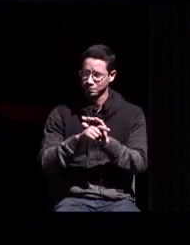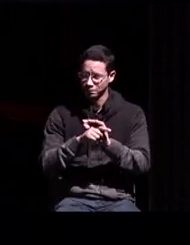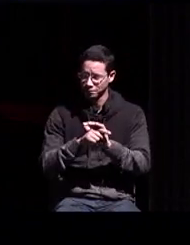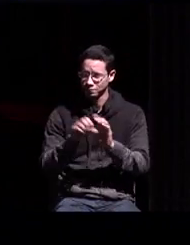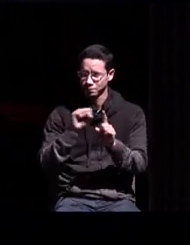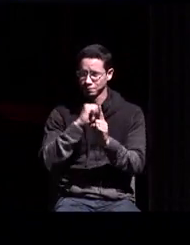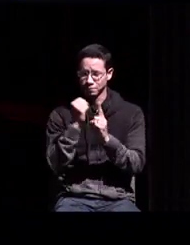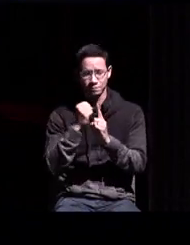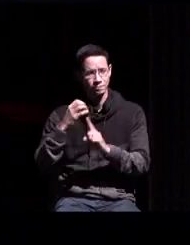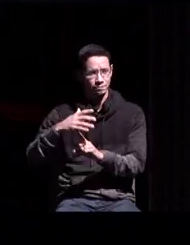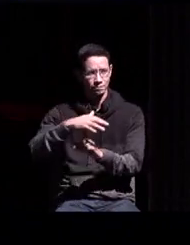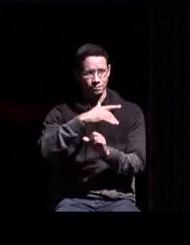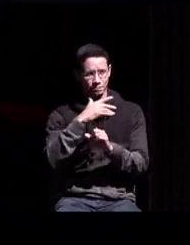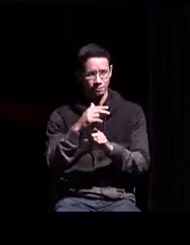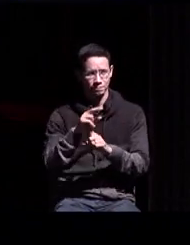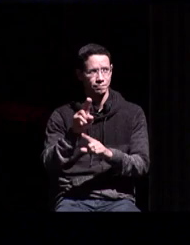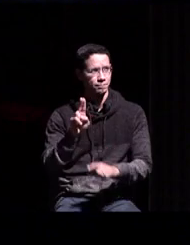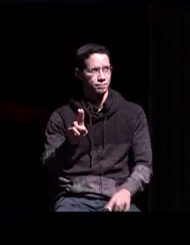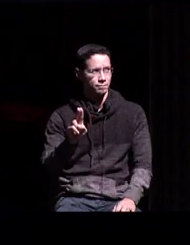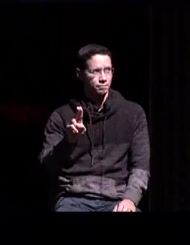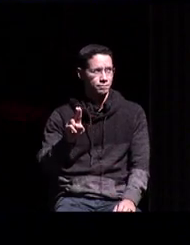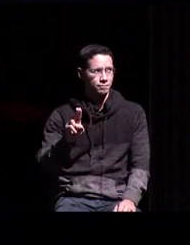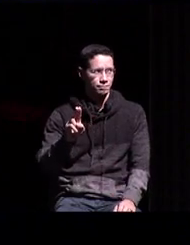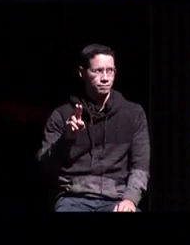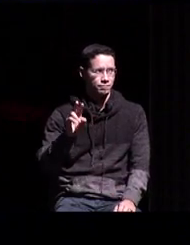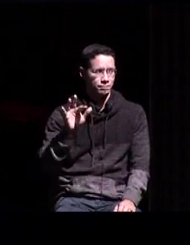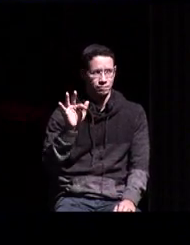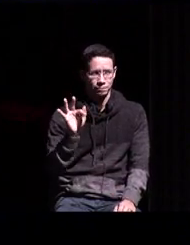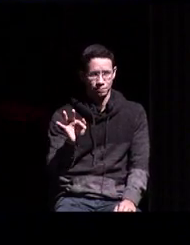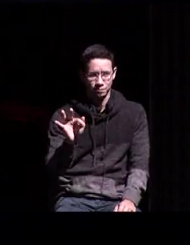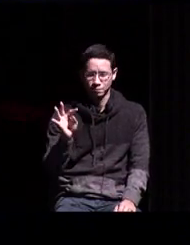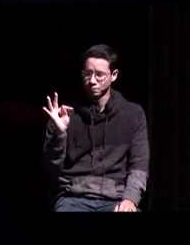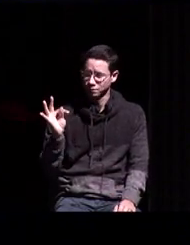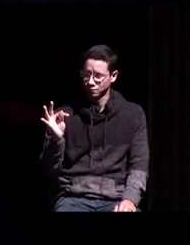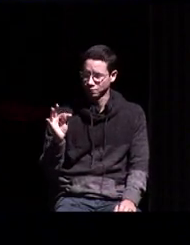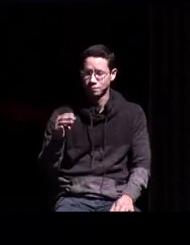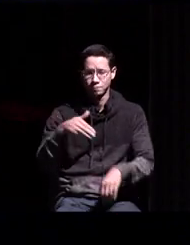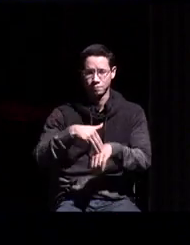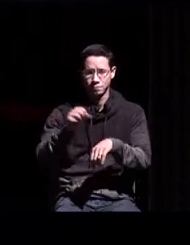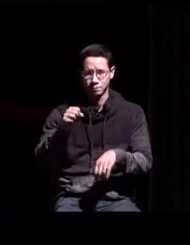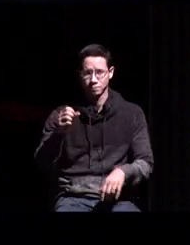at the Federal University of Tocantins, Master in tourism for the University of Brasilia,